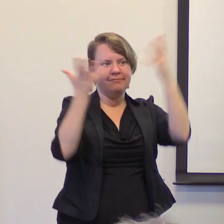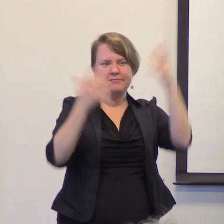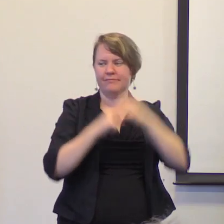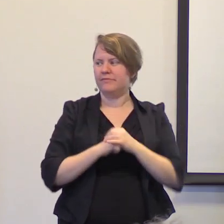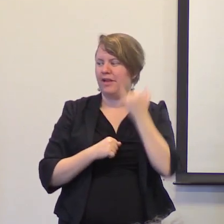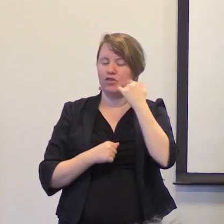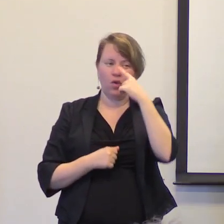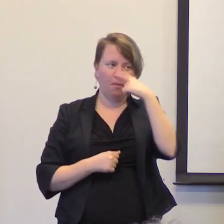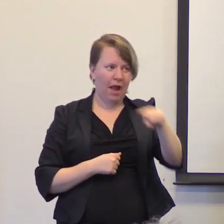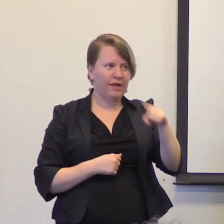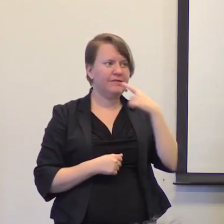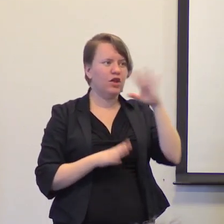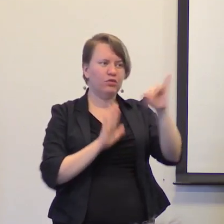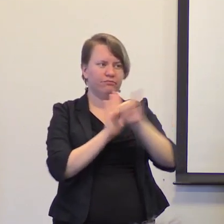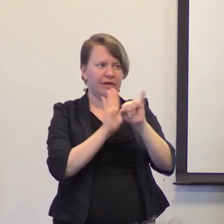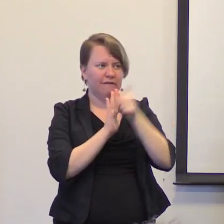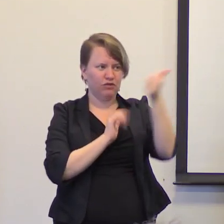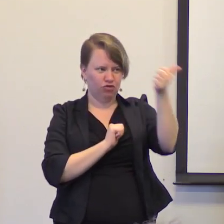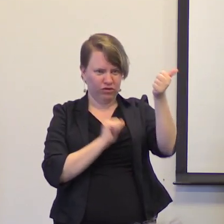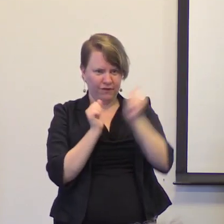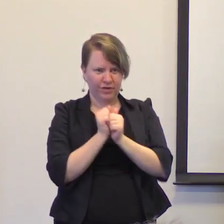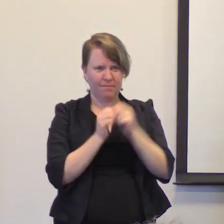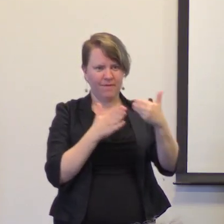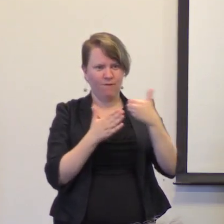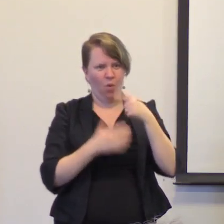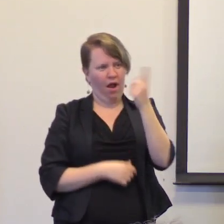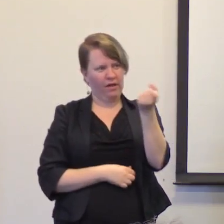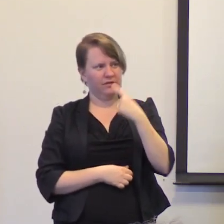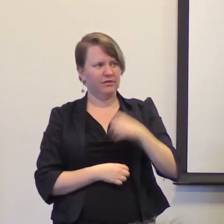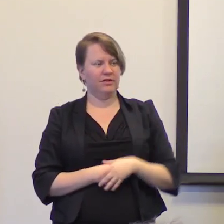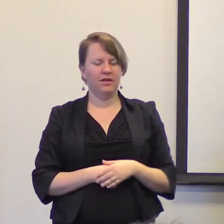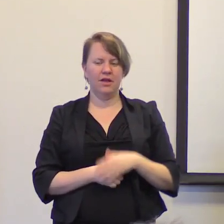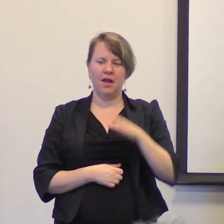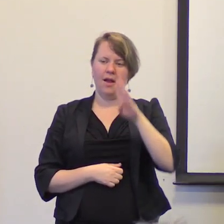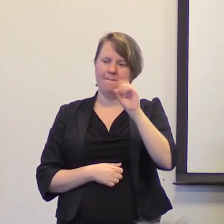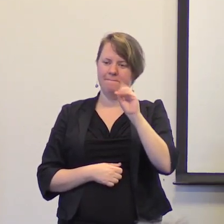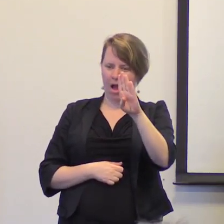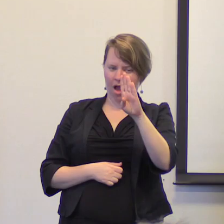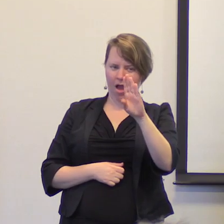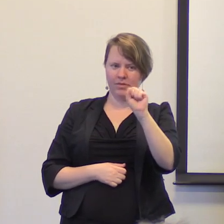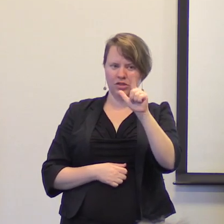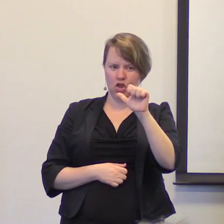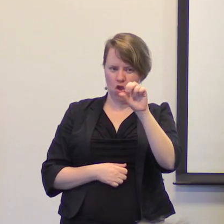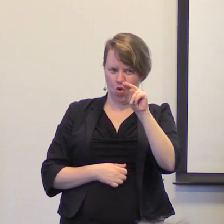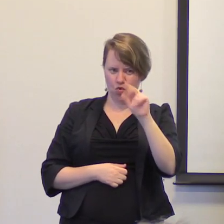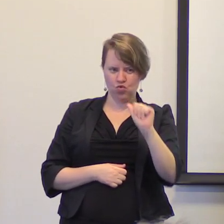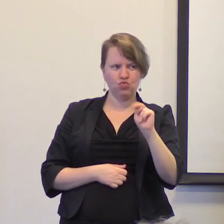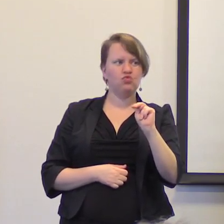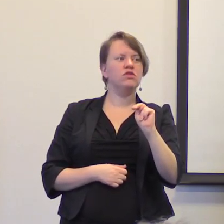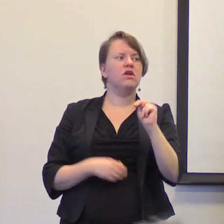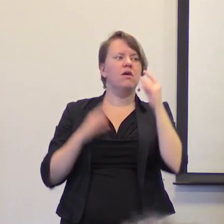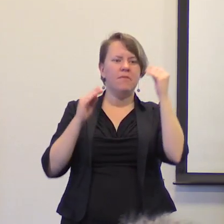And if you could do us all the favor of identifying yourself before asking your questions. Bob: Bob Sloan, professor and department head for